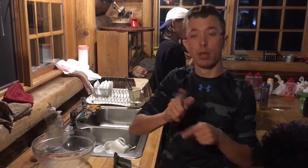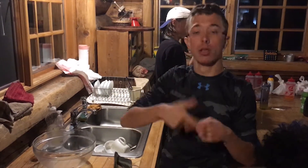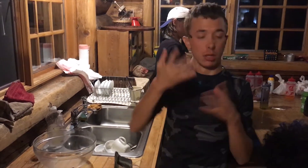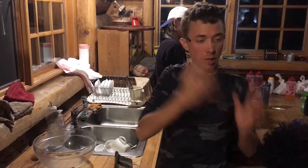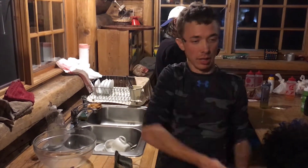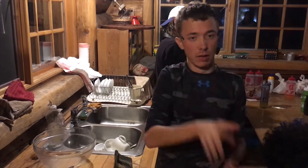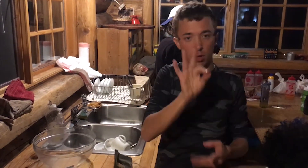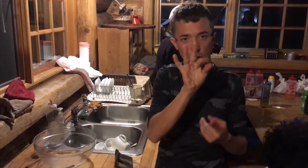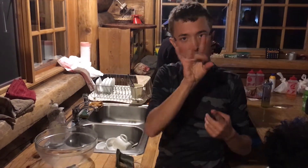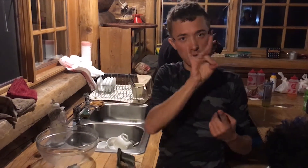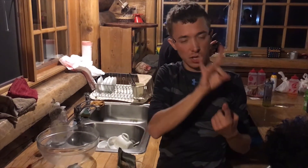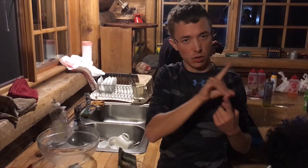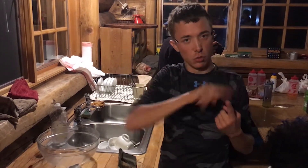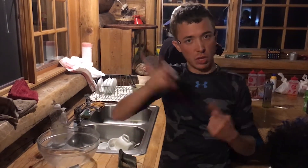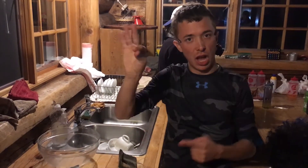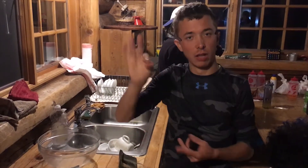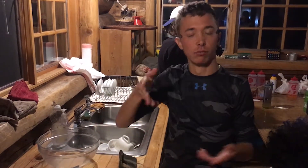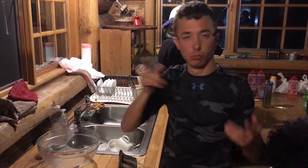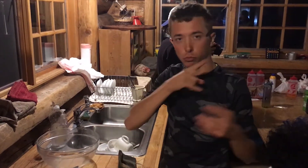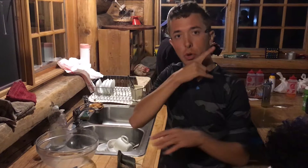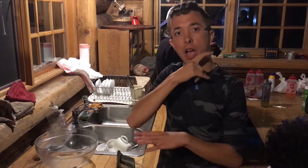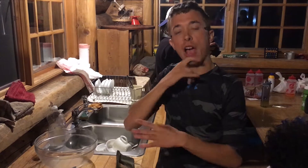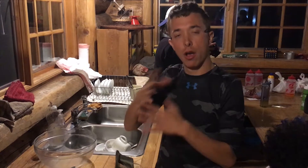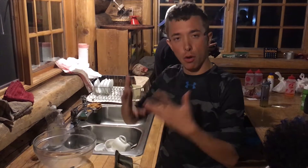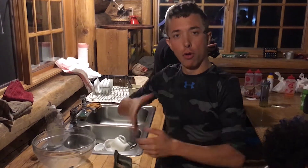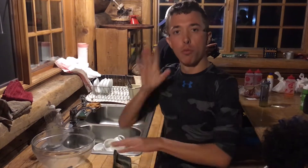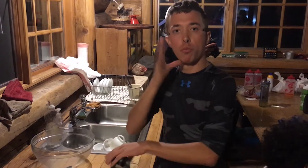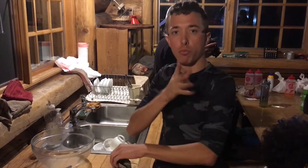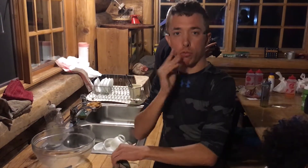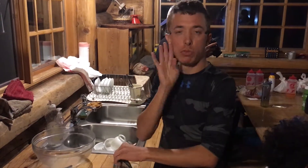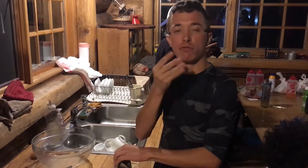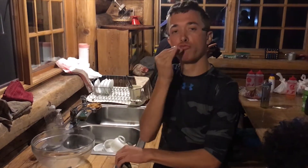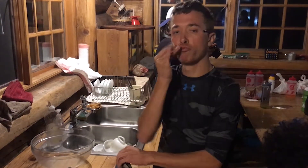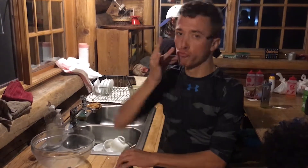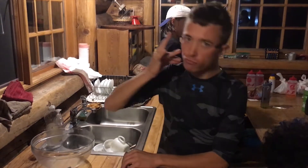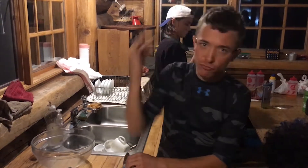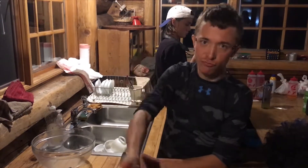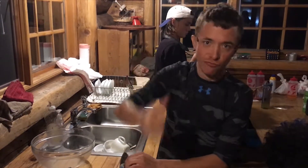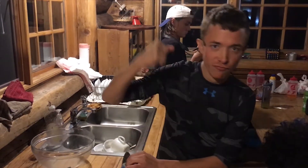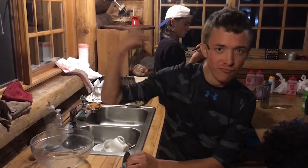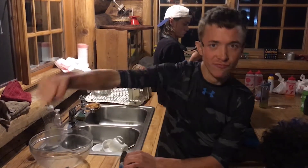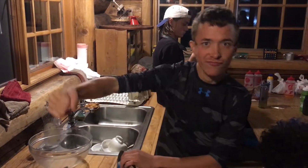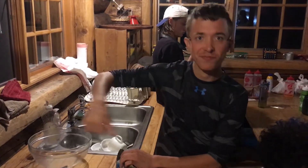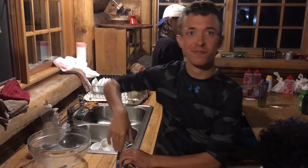And then you leave it for about eight to nine minutes. And then it'll become really delicious! You'll love it.